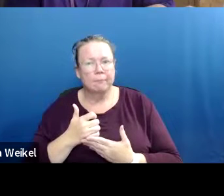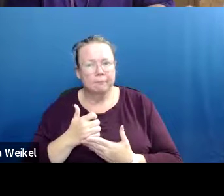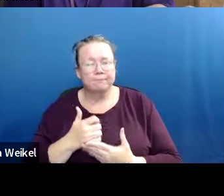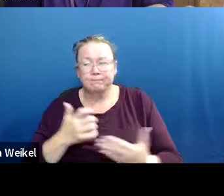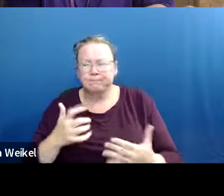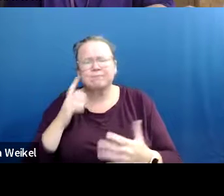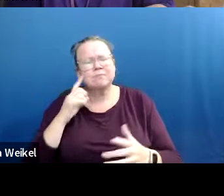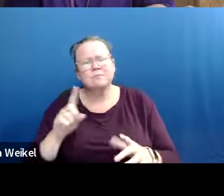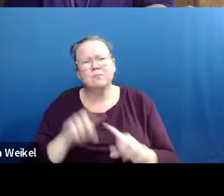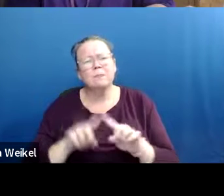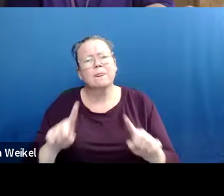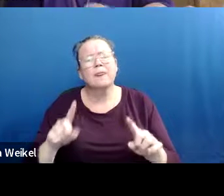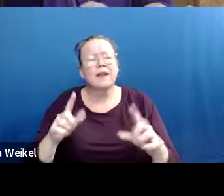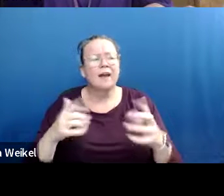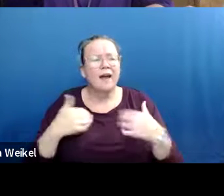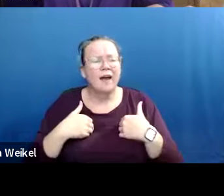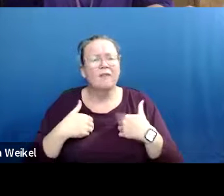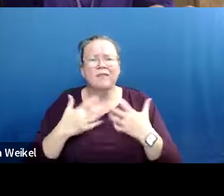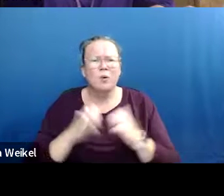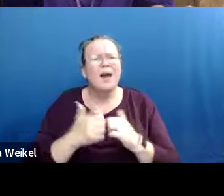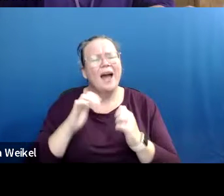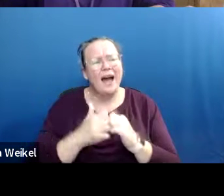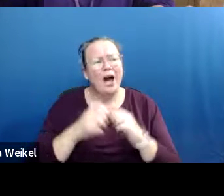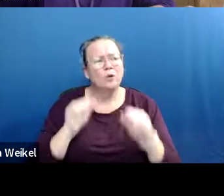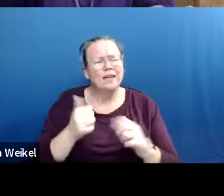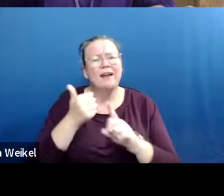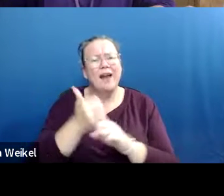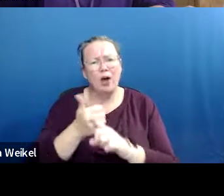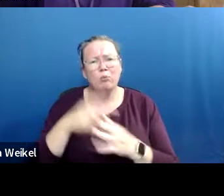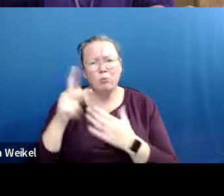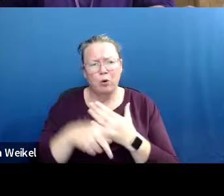Kayla Robertson: But just how to be able to help expand those programs would be awesome.